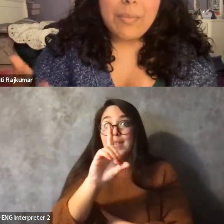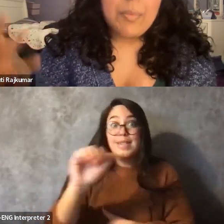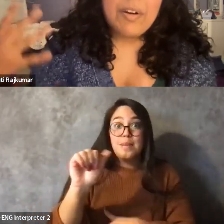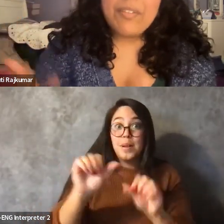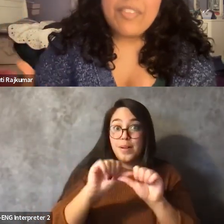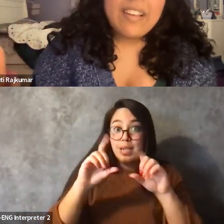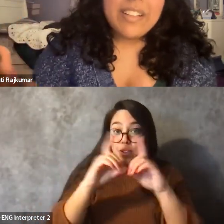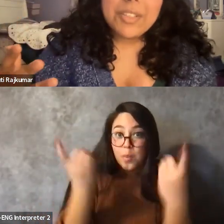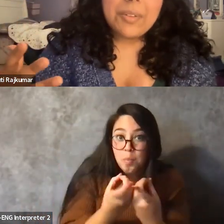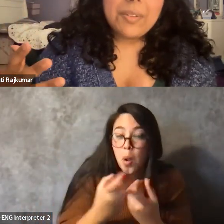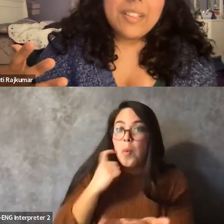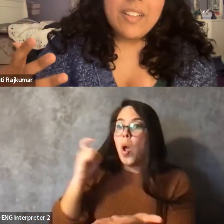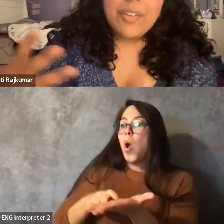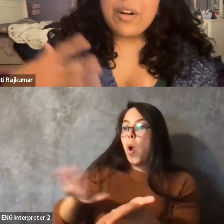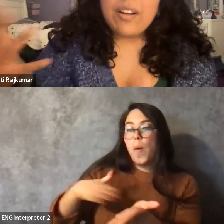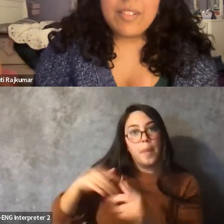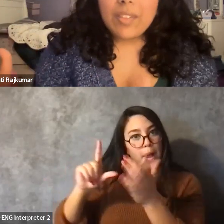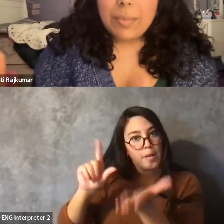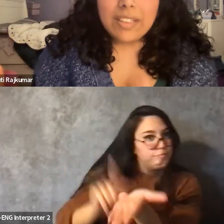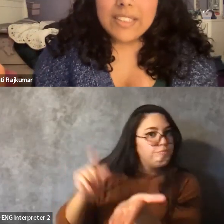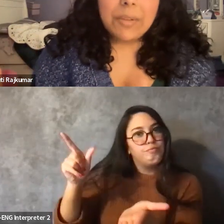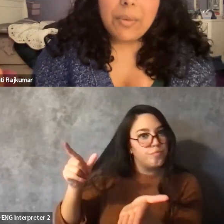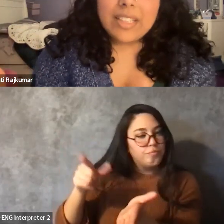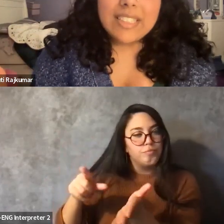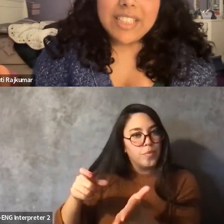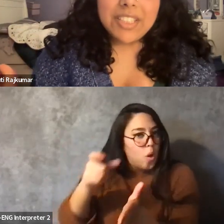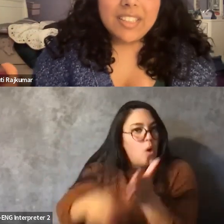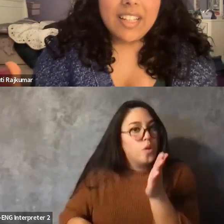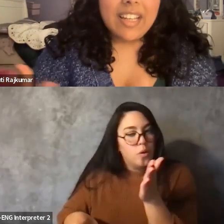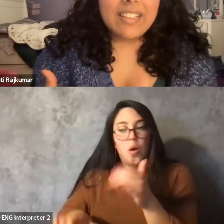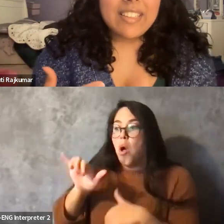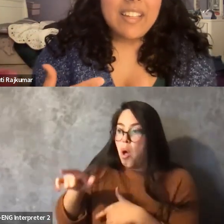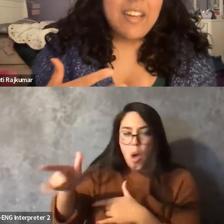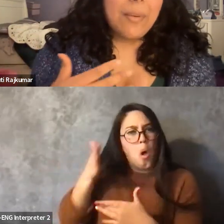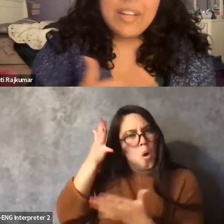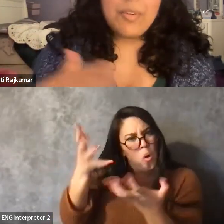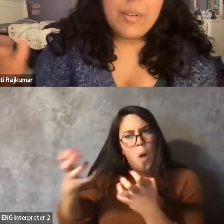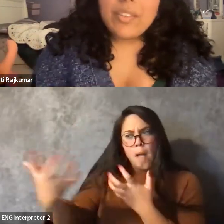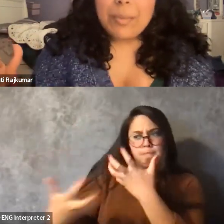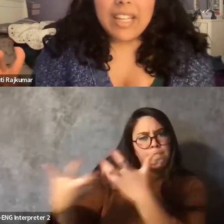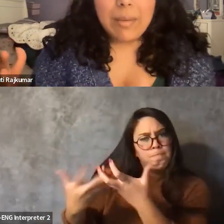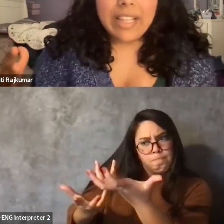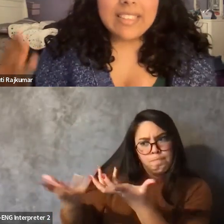I was a part of the initial start of a disability student organization, and we ended up doing so many campaigns.